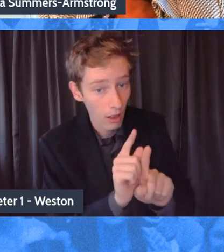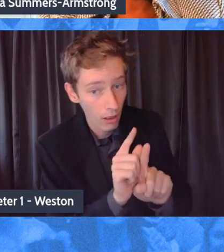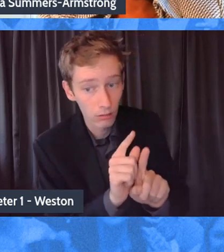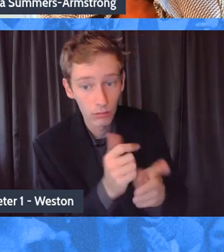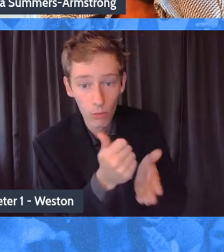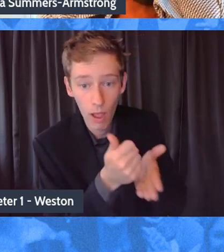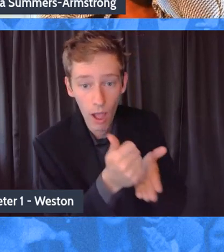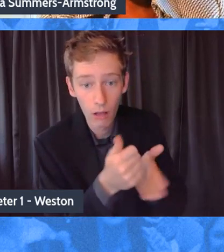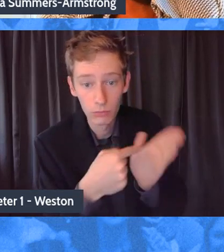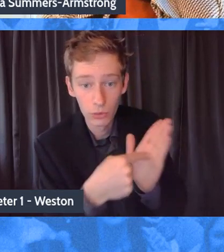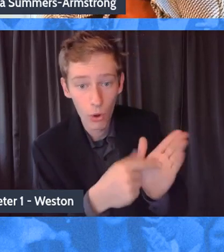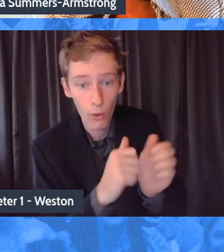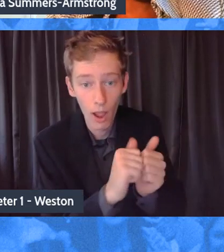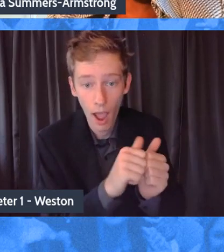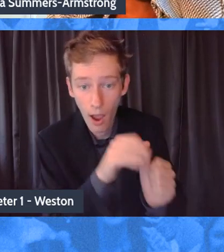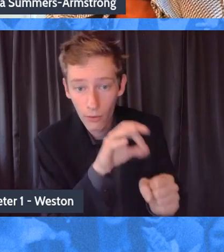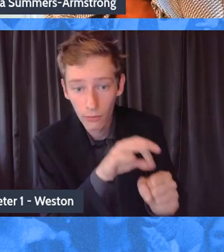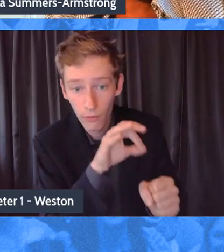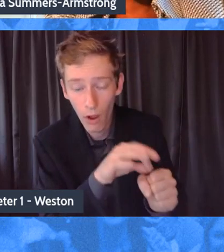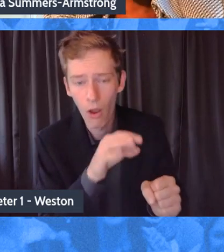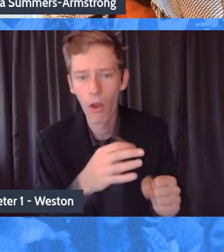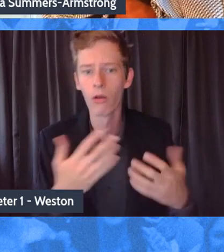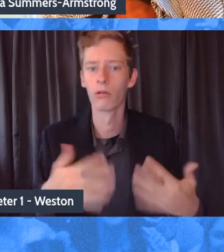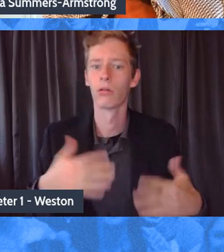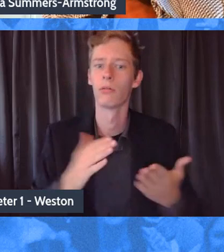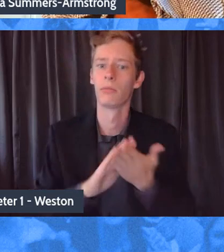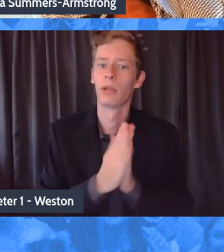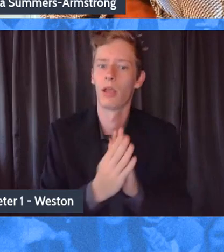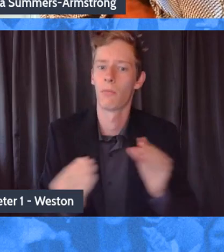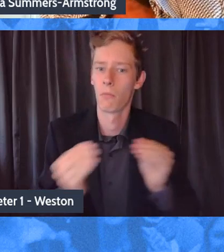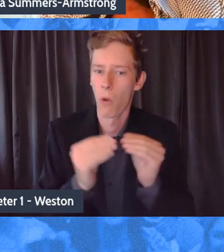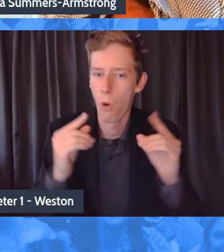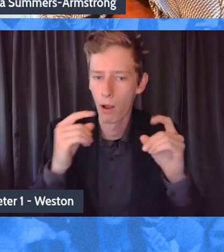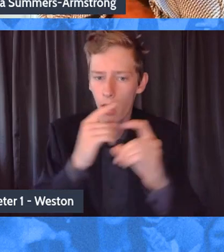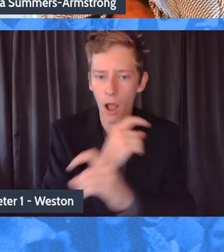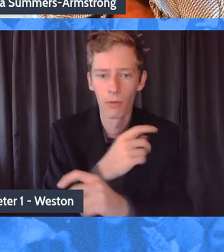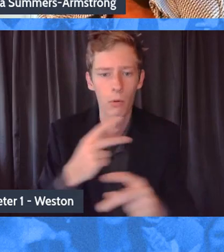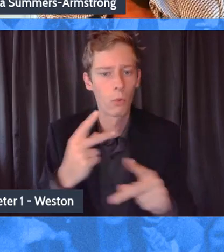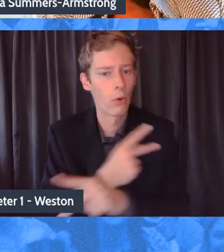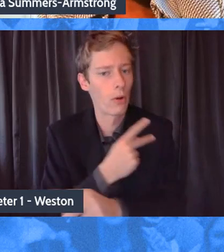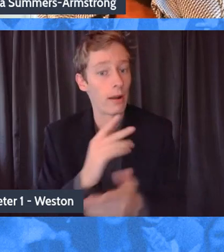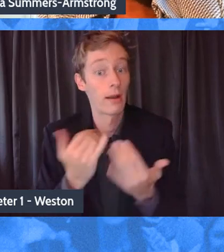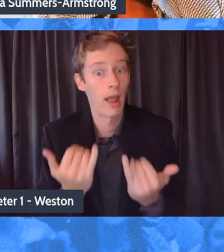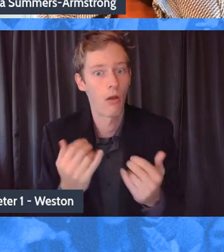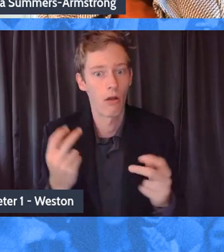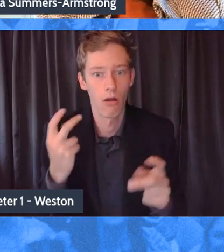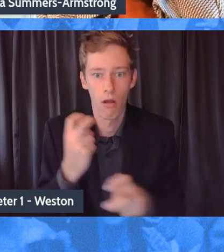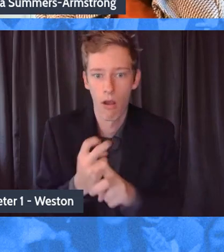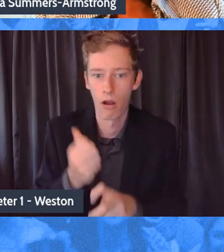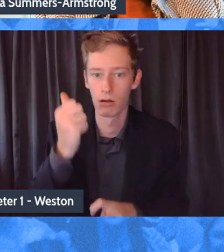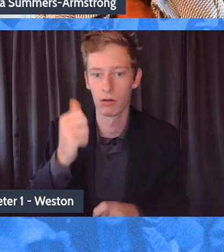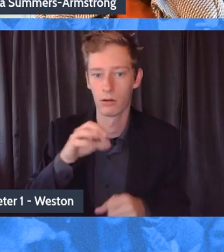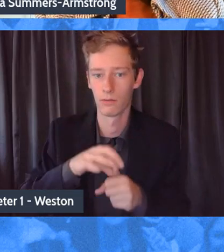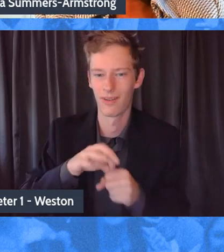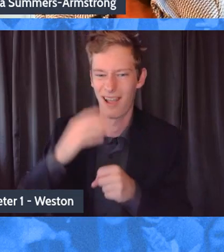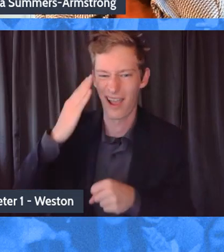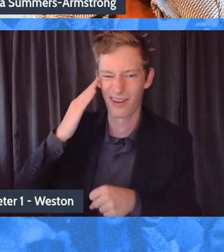to make sure that we have a representation when it comes to our community. And so I know we're running out of time, but I just really wanted to say,